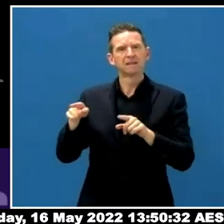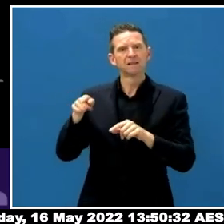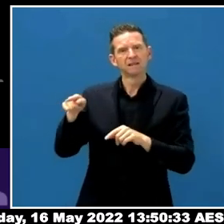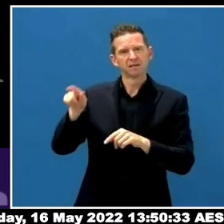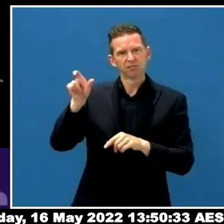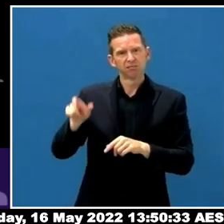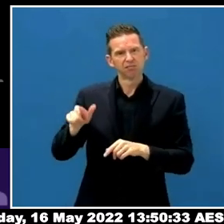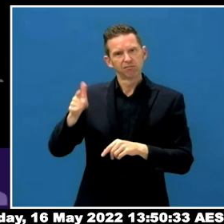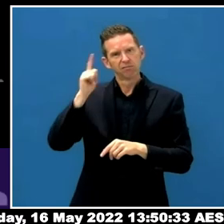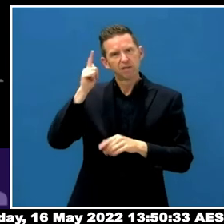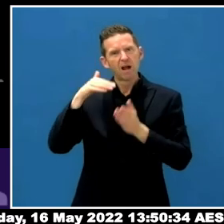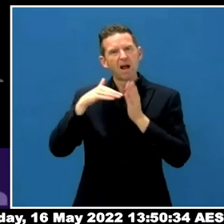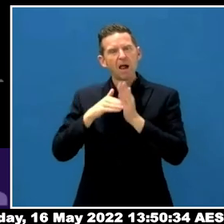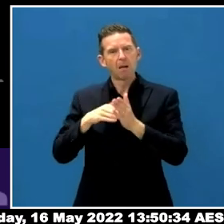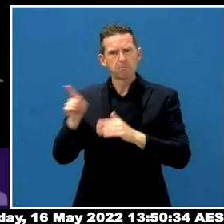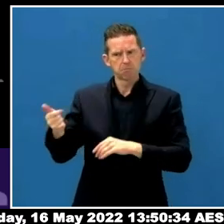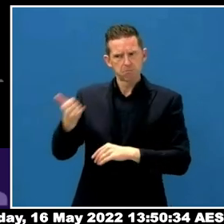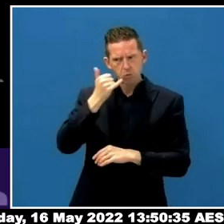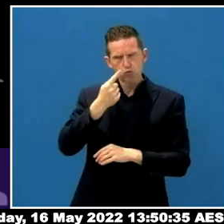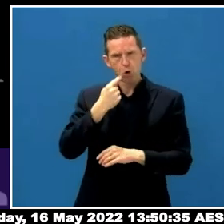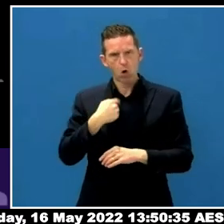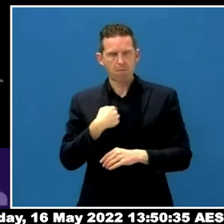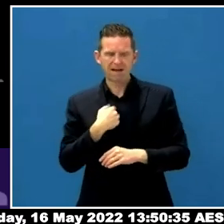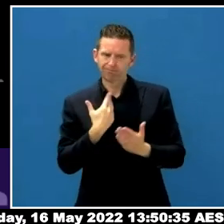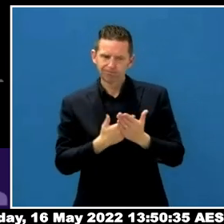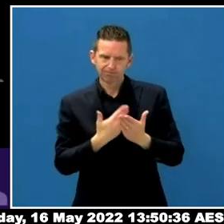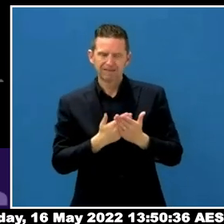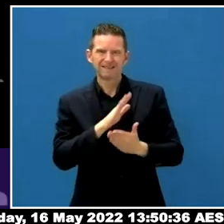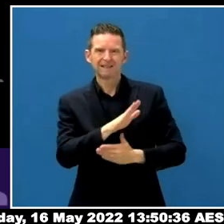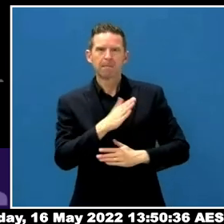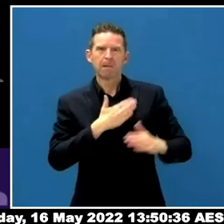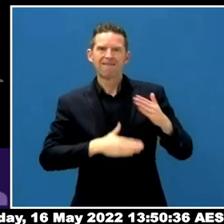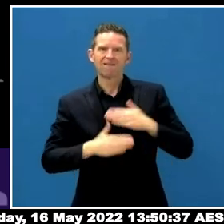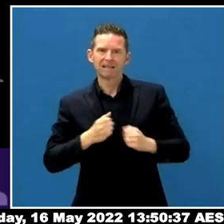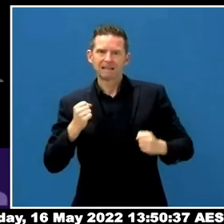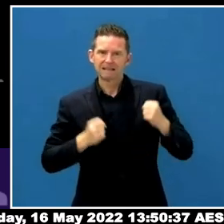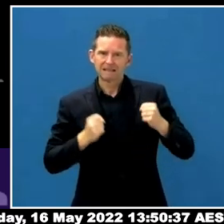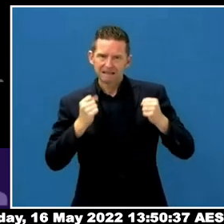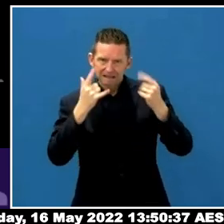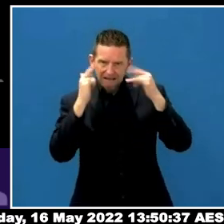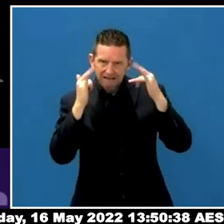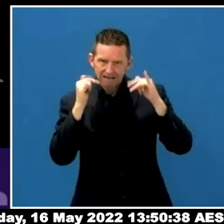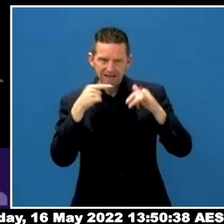behaviour was a little bit agitated and his anxiety levels were very high and he wouldn't participate in music.